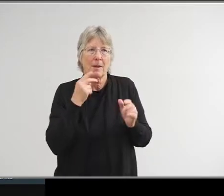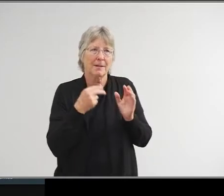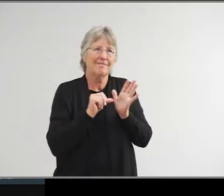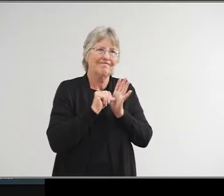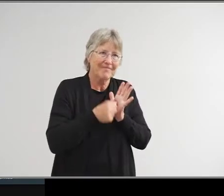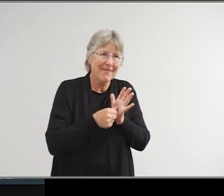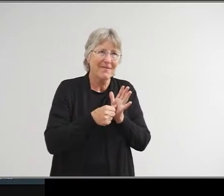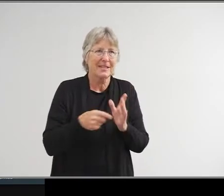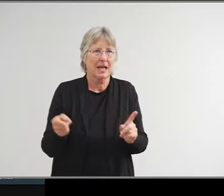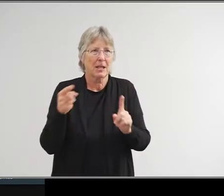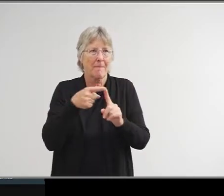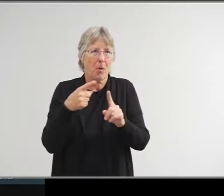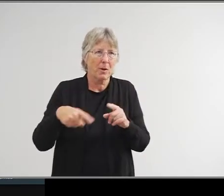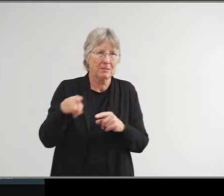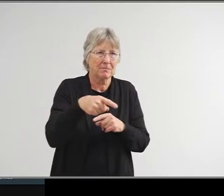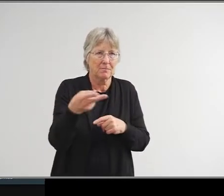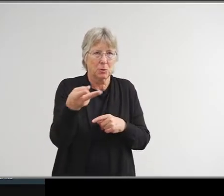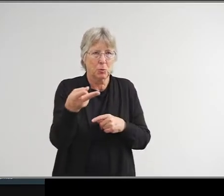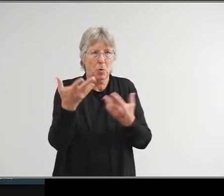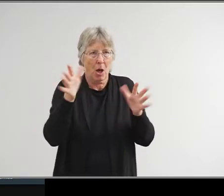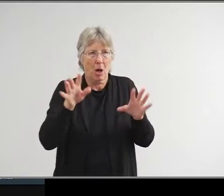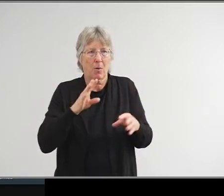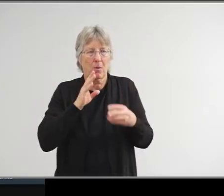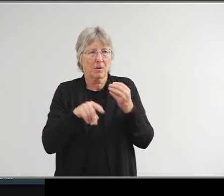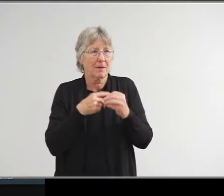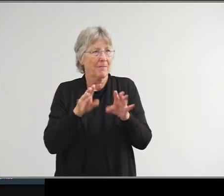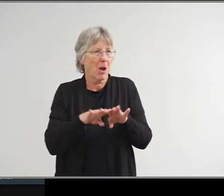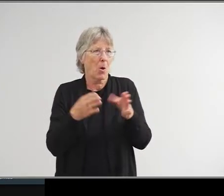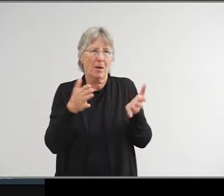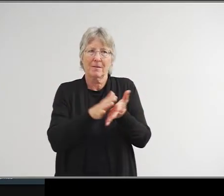already made that the reopening of schools, unfortunately,